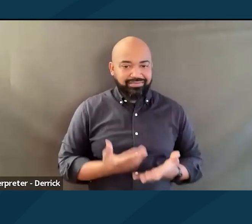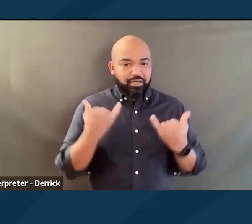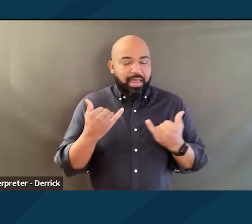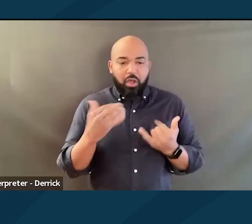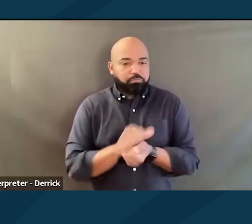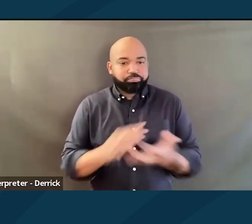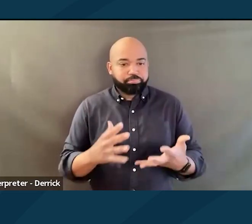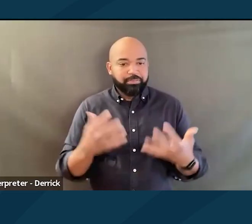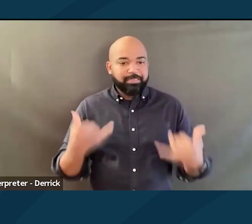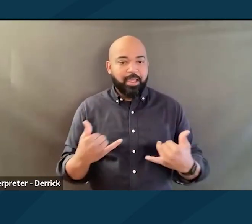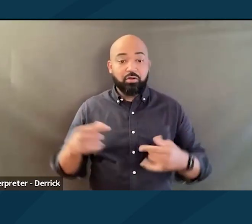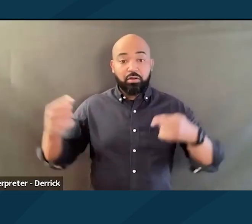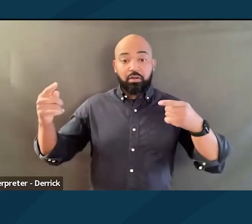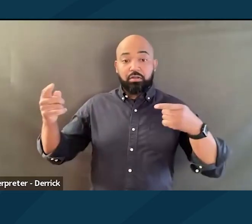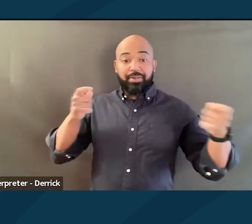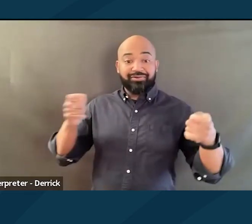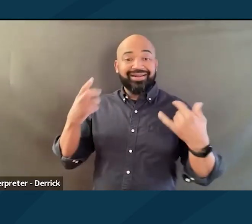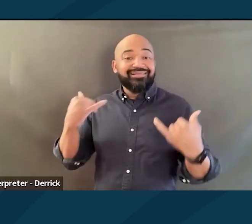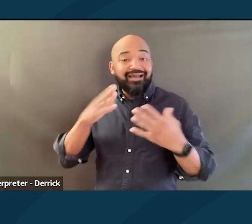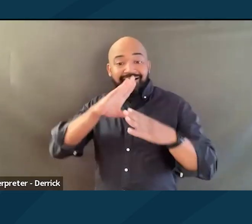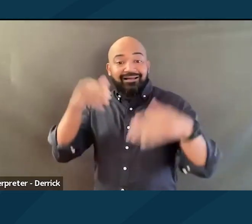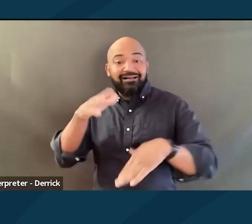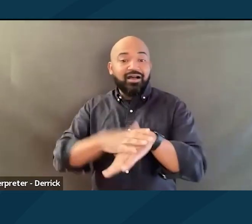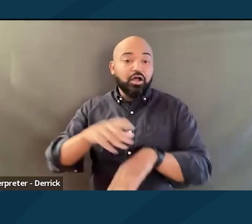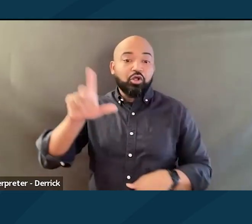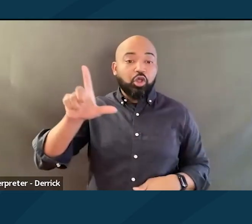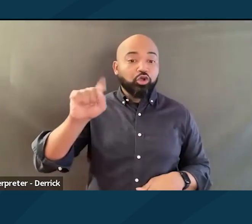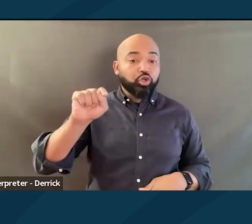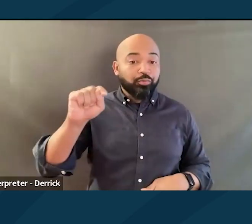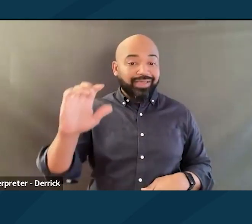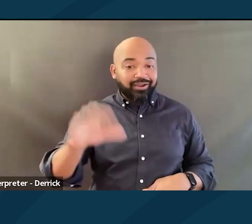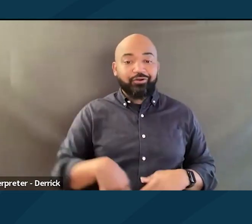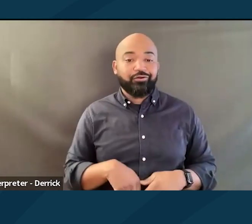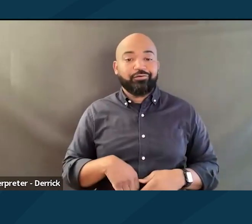for elimination which is the only federal program dedicated to working with nursing